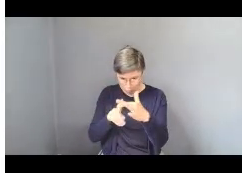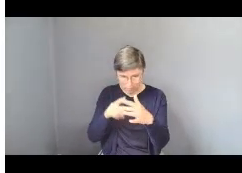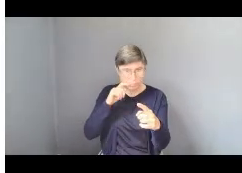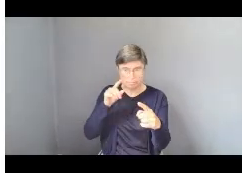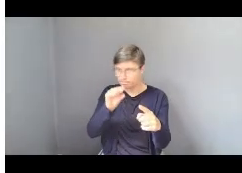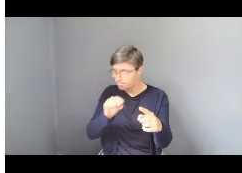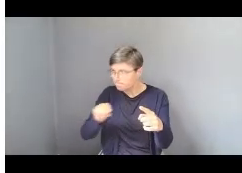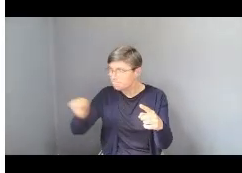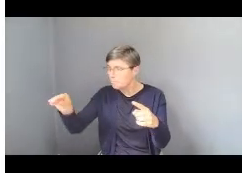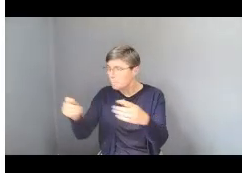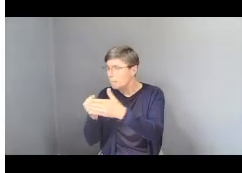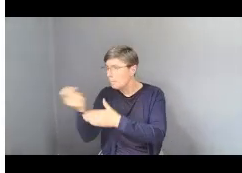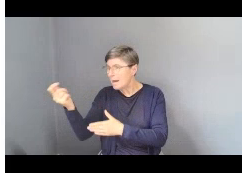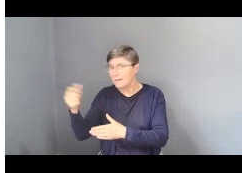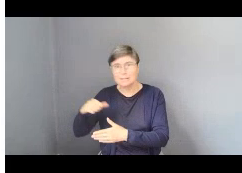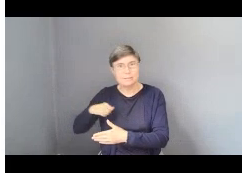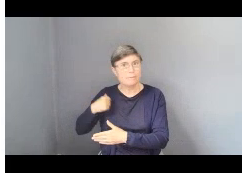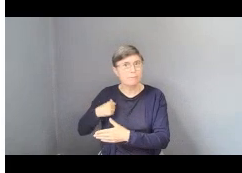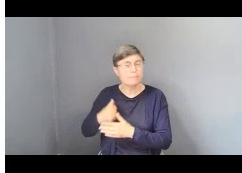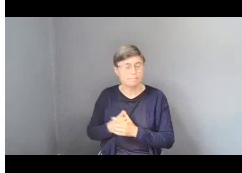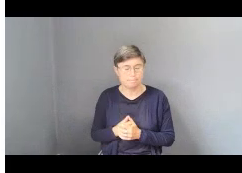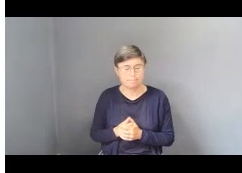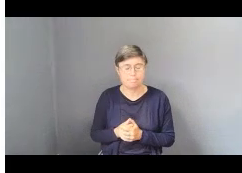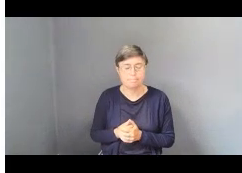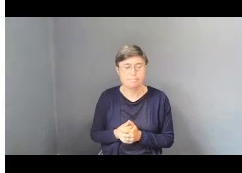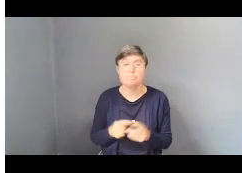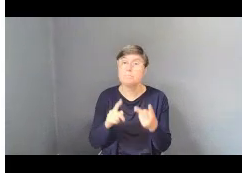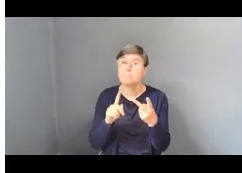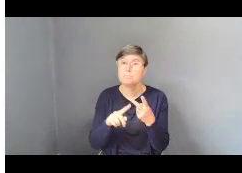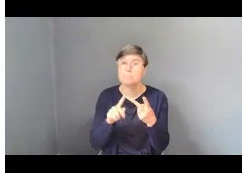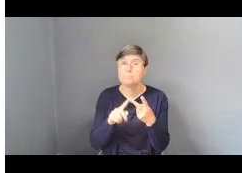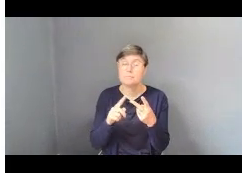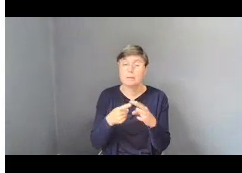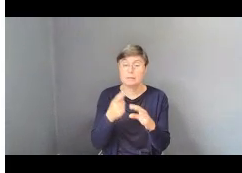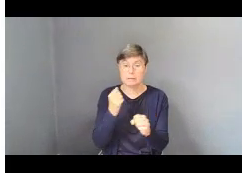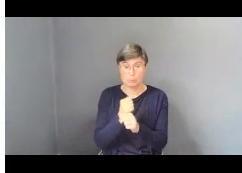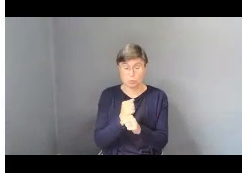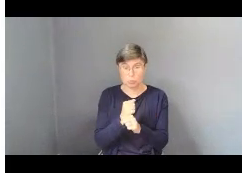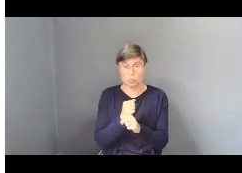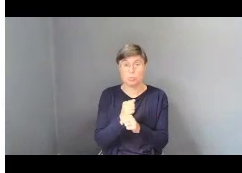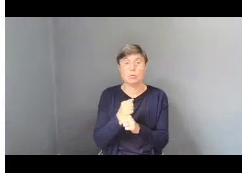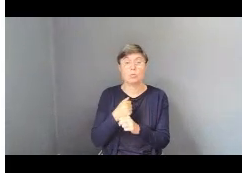Our second example is when you pay for supports upfront